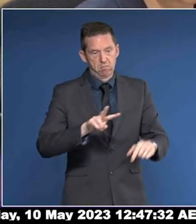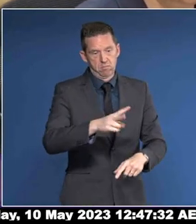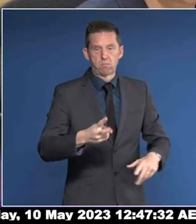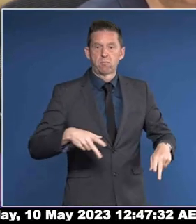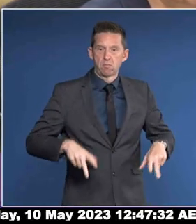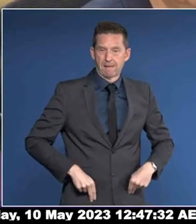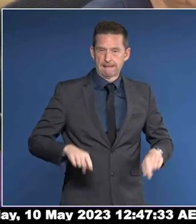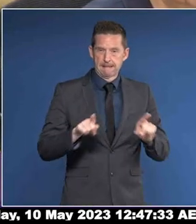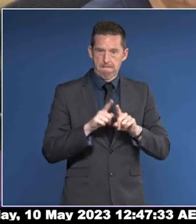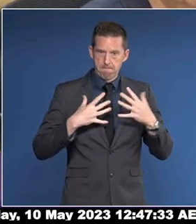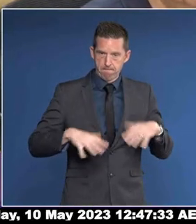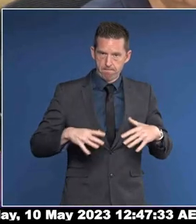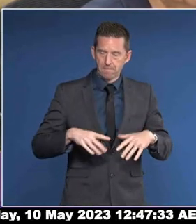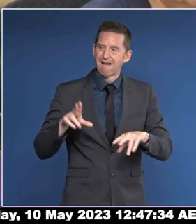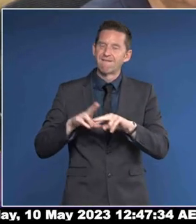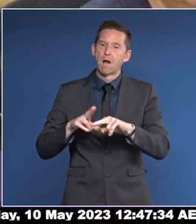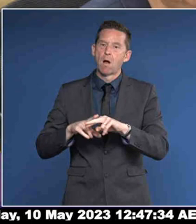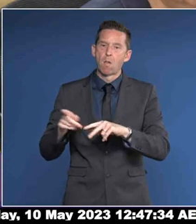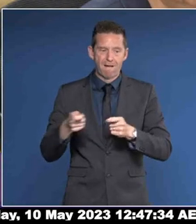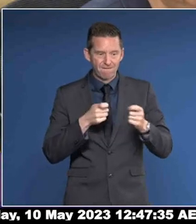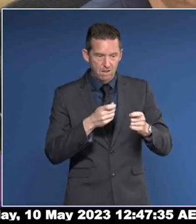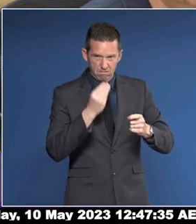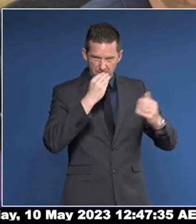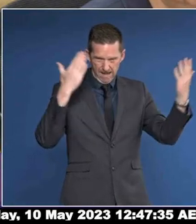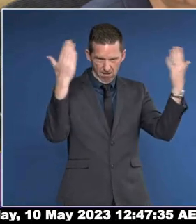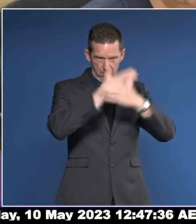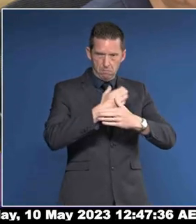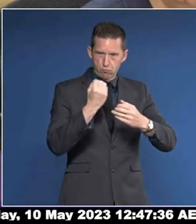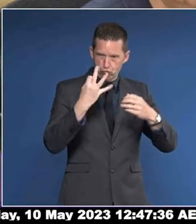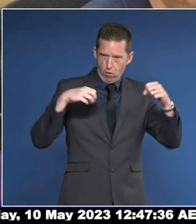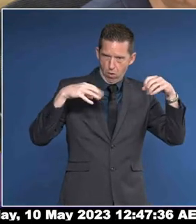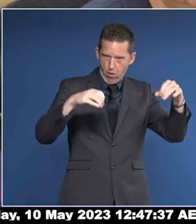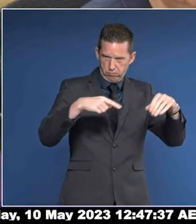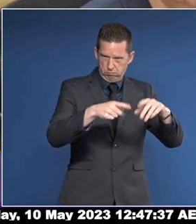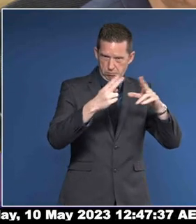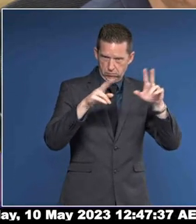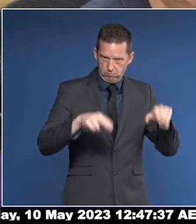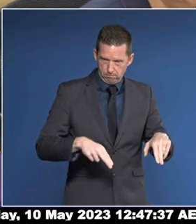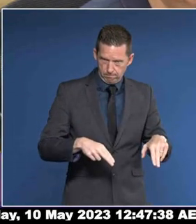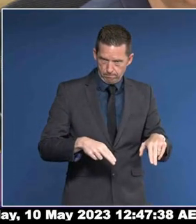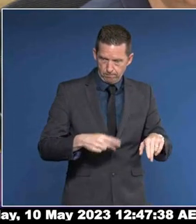The father fed the boys in the dark at night, and on two occasions the youngest boy